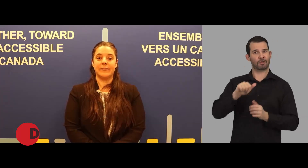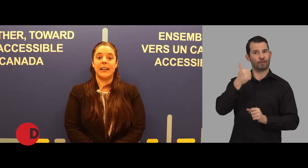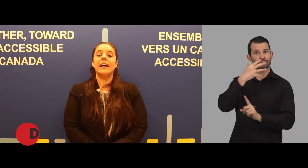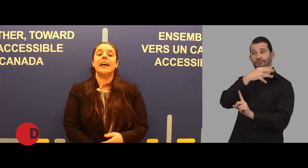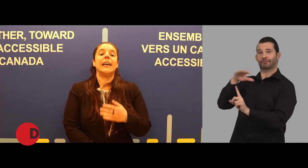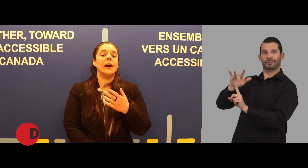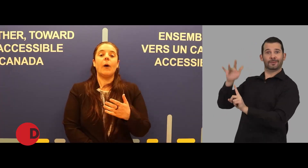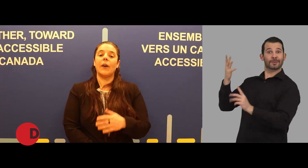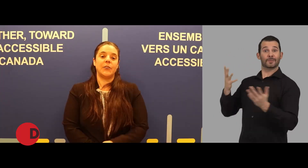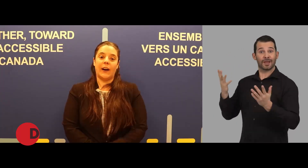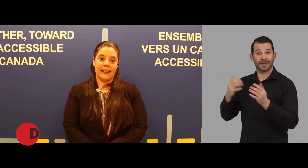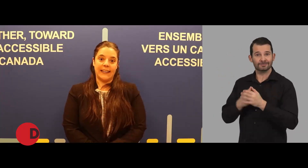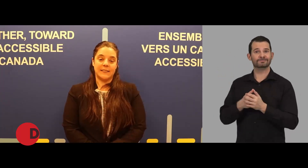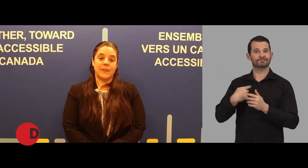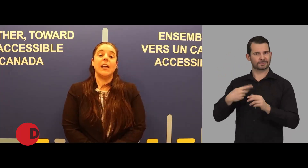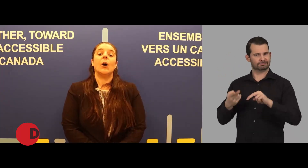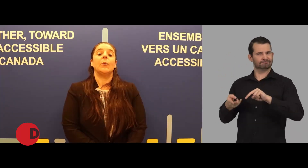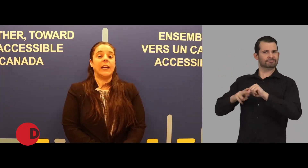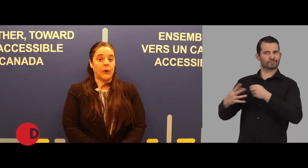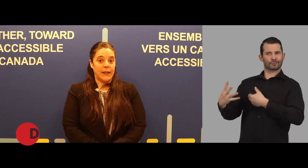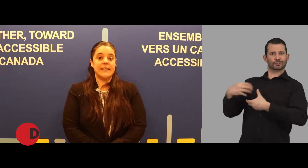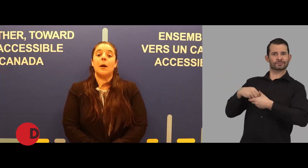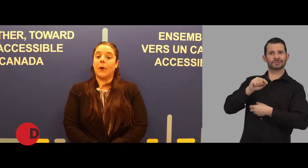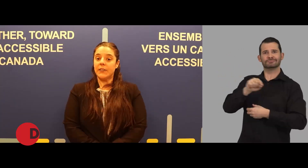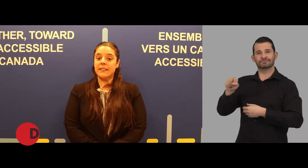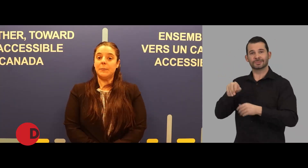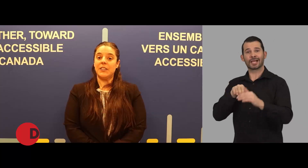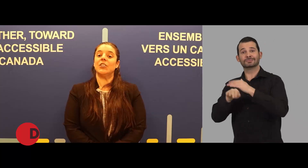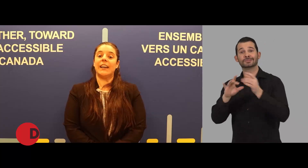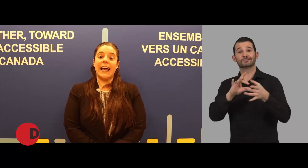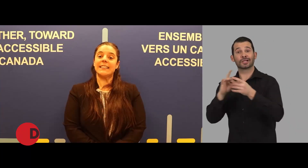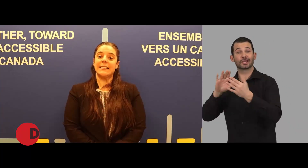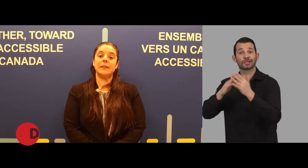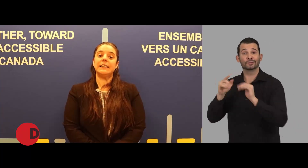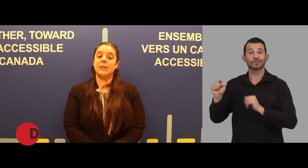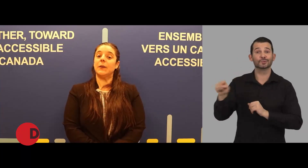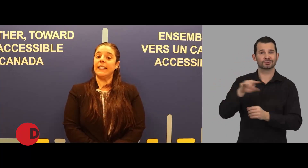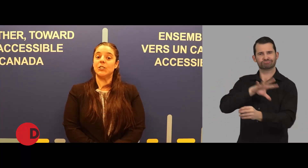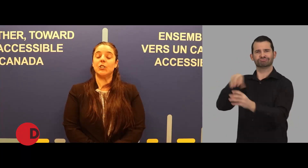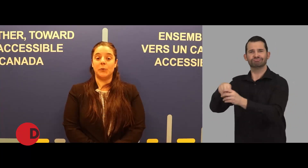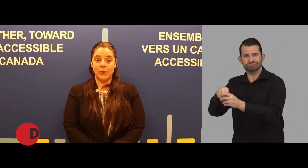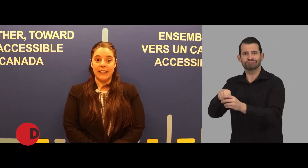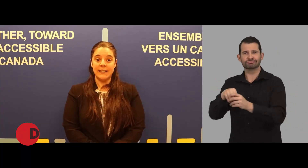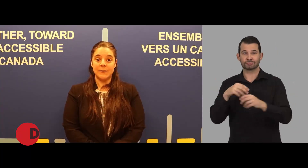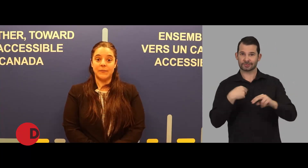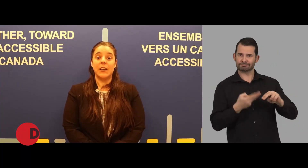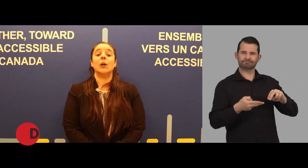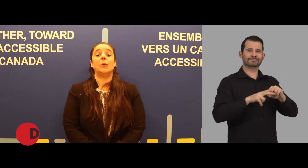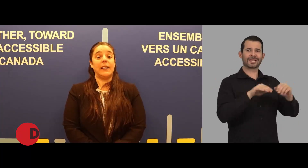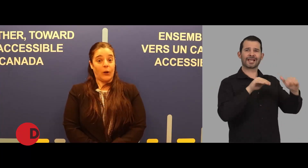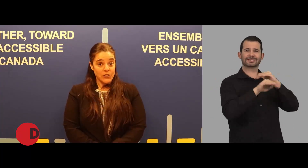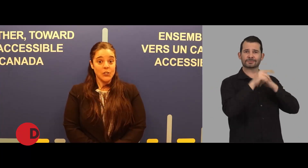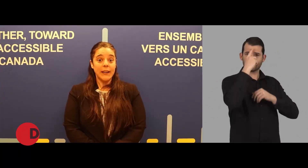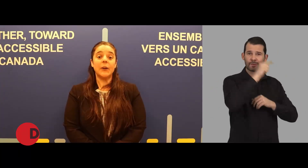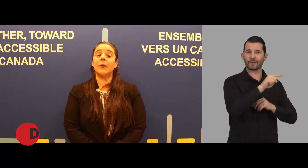Here are other highlights - we increased participation in accessibility-related communities, increased accessibility for